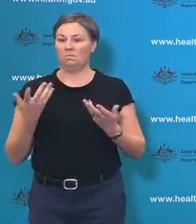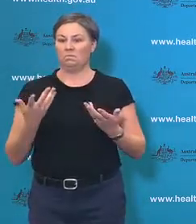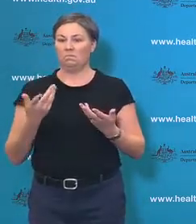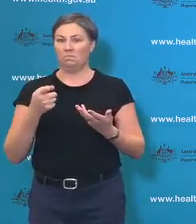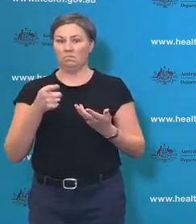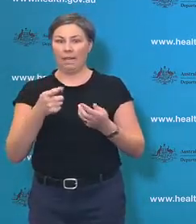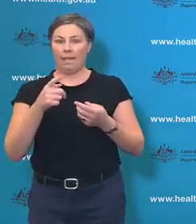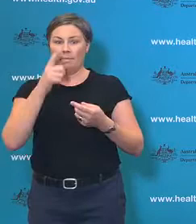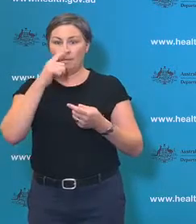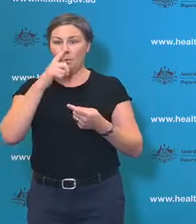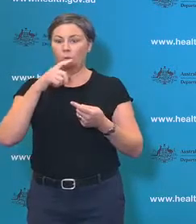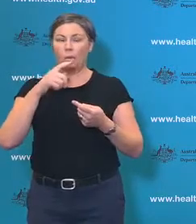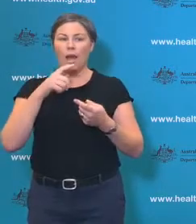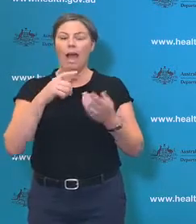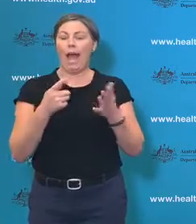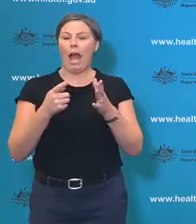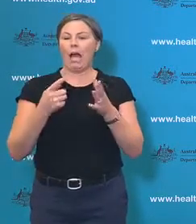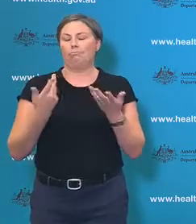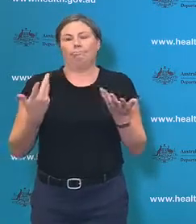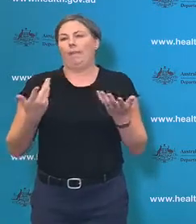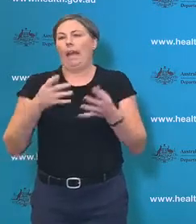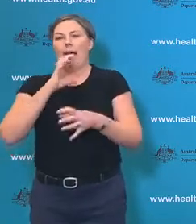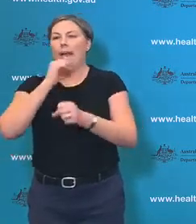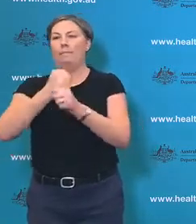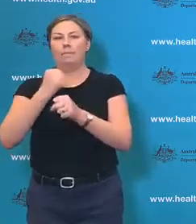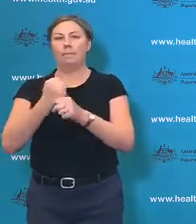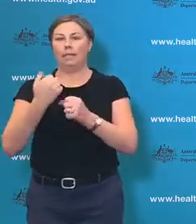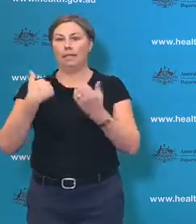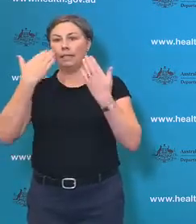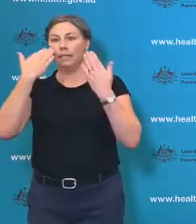about how the app is being utilized by the contact tracers that's something you